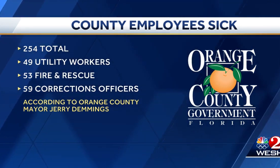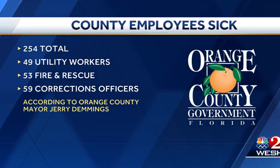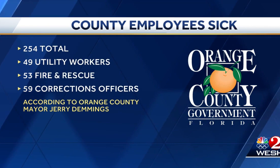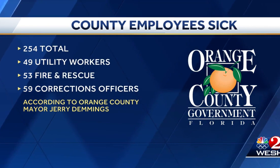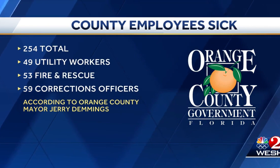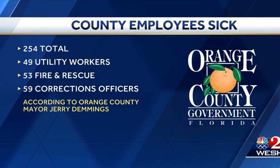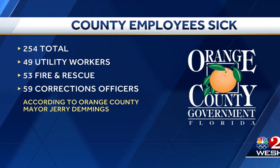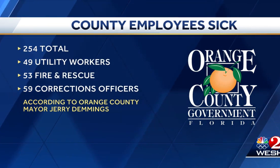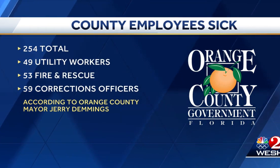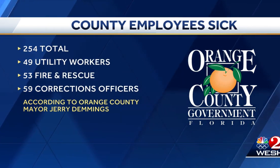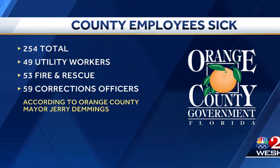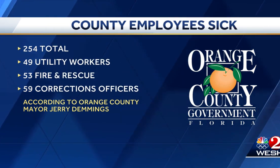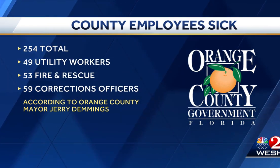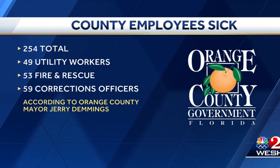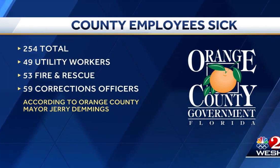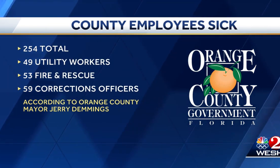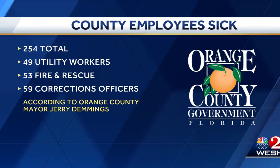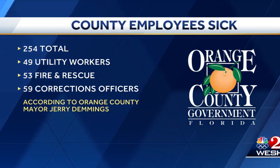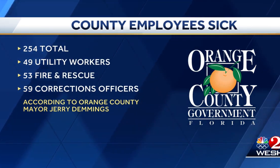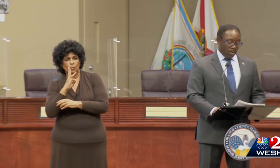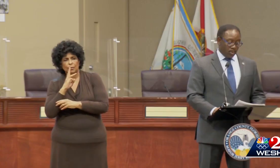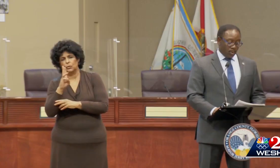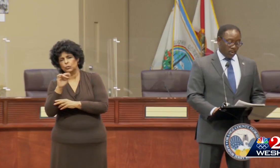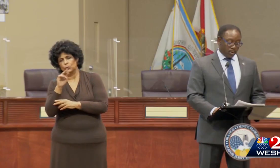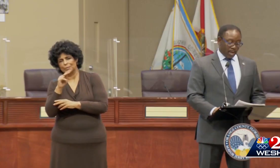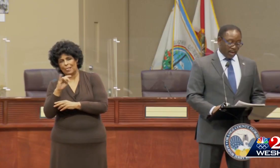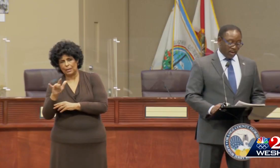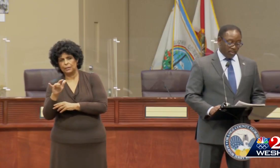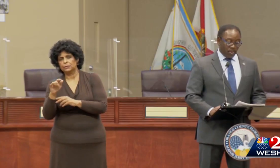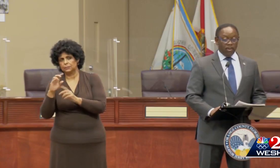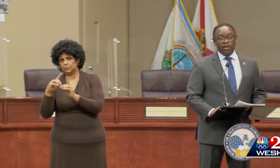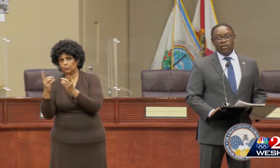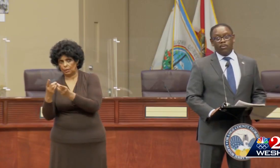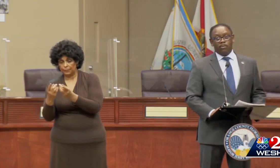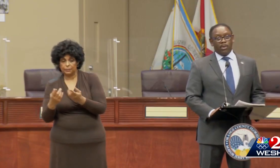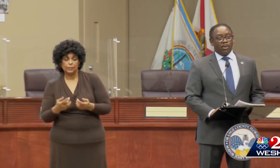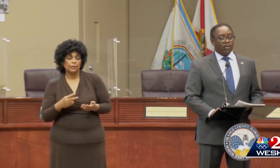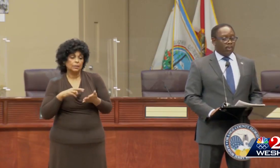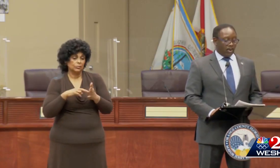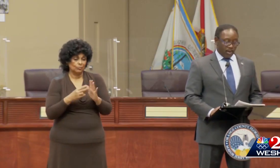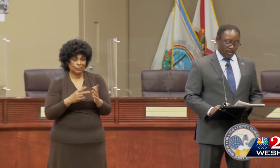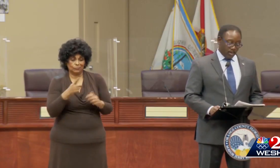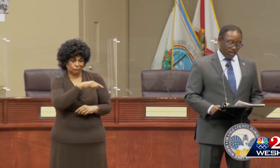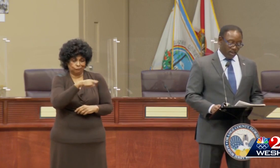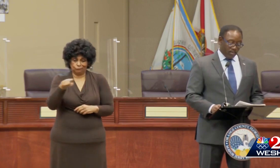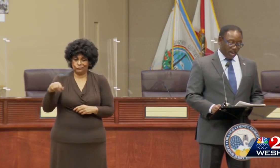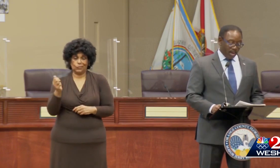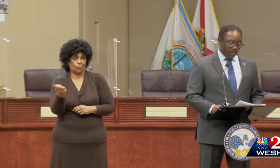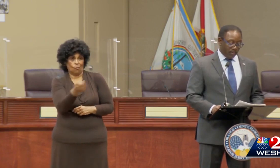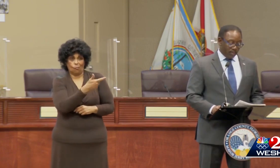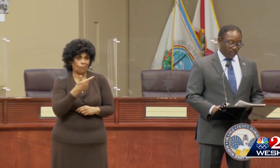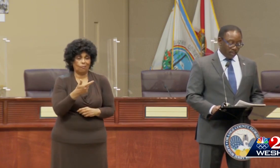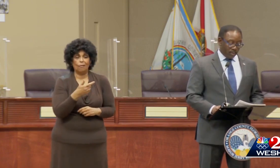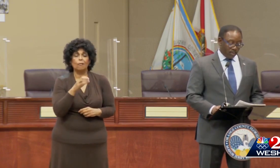59 OF THOSE PEOPLE WORK ATHE T JAIL. 53 WITH FIRE & RESCUE.